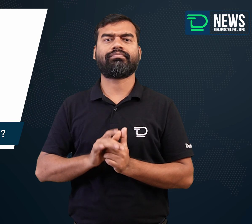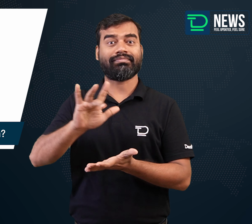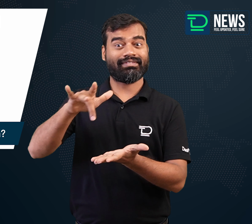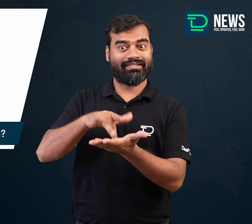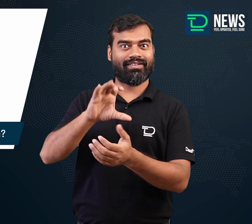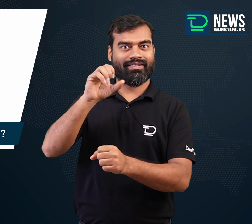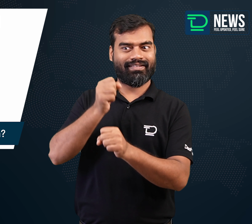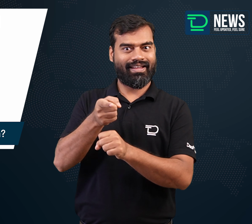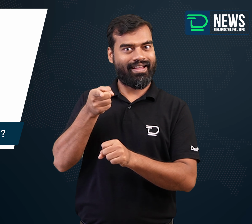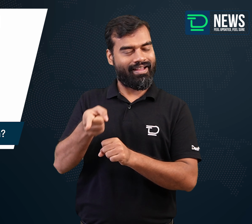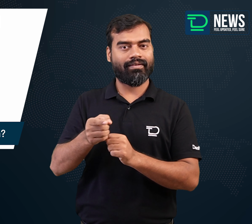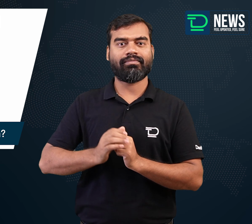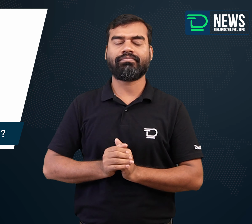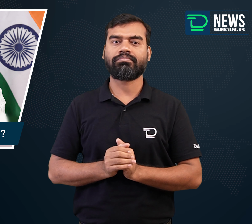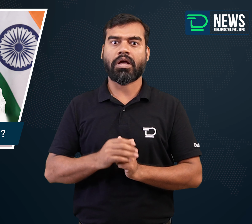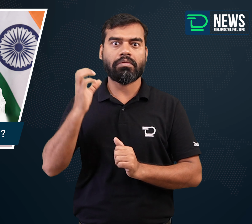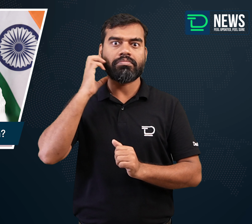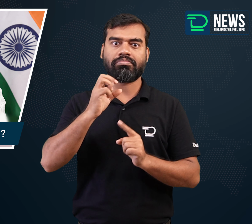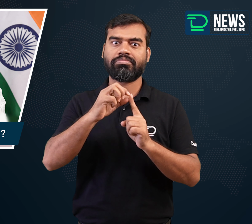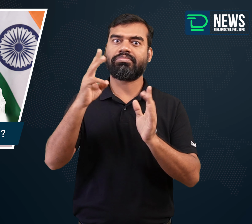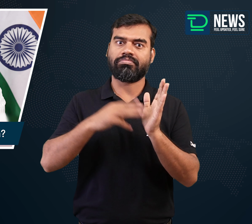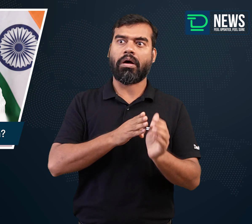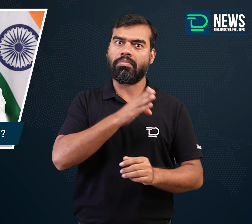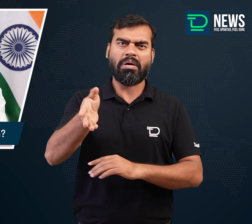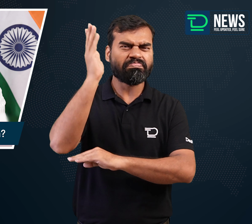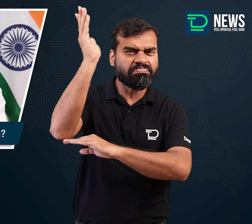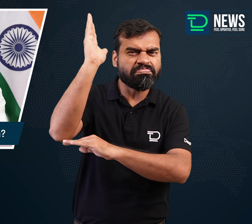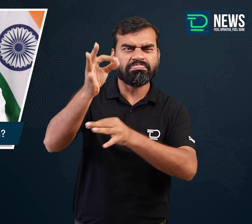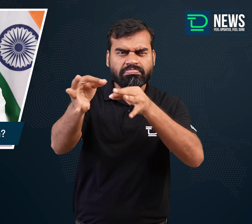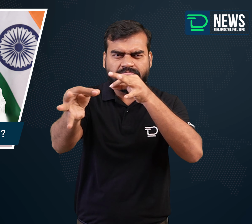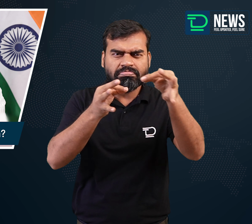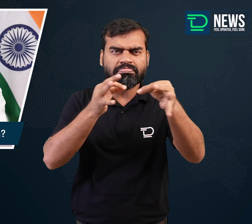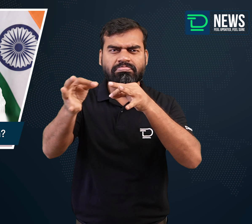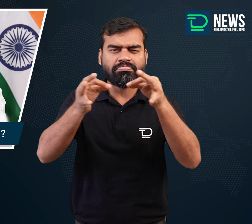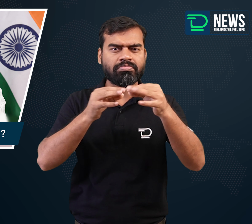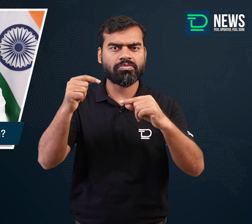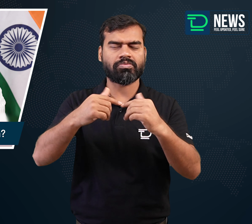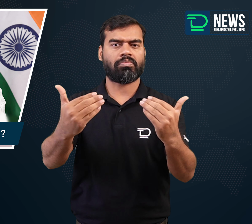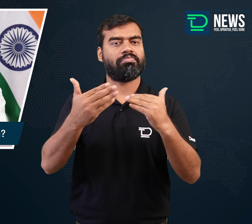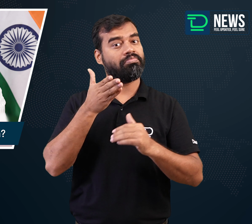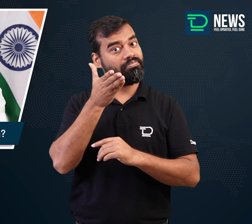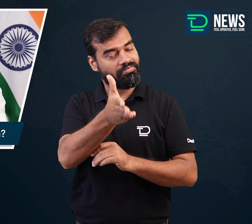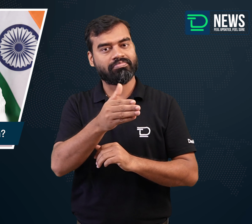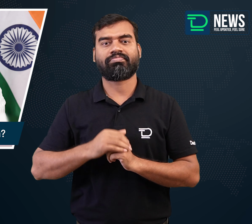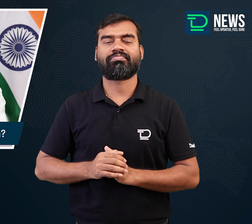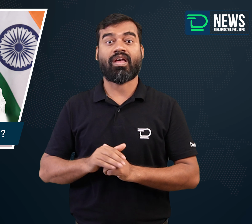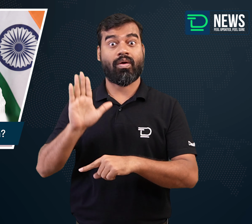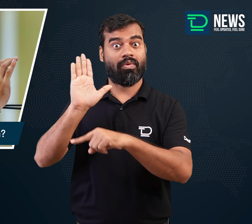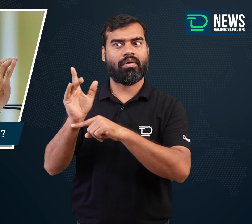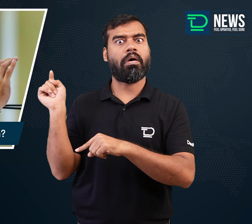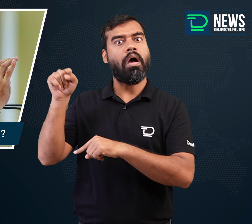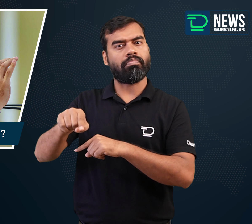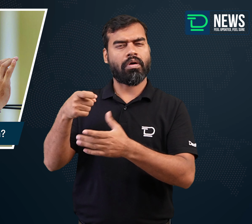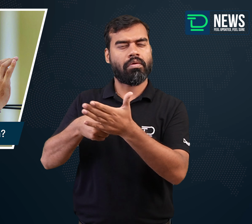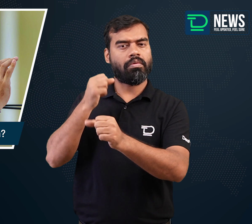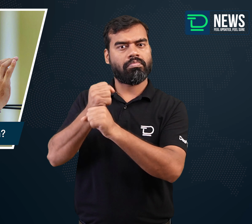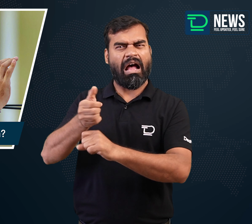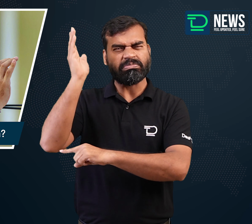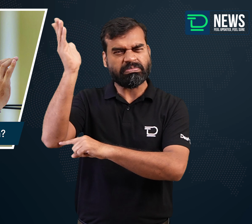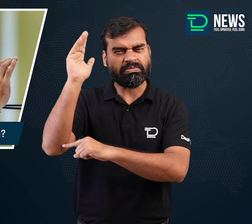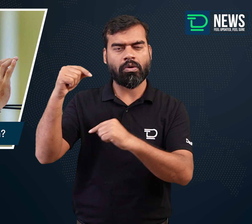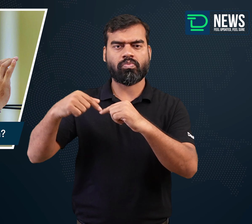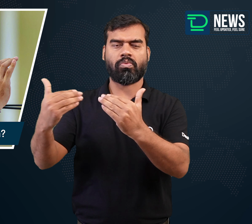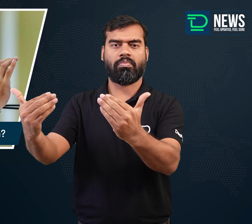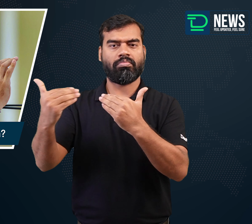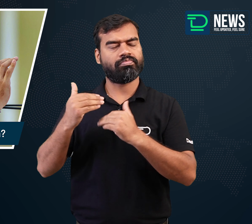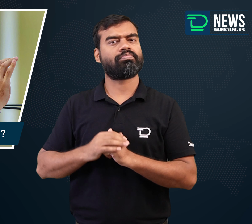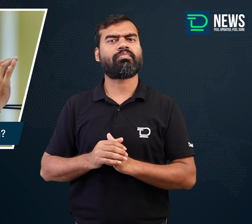On this occasion, Prime Minister Narendra Modi, Rahul Gandhi, and